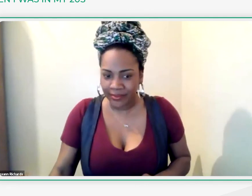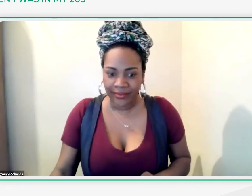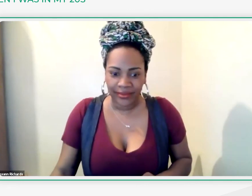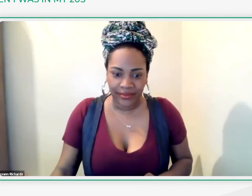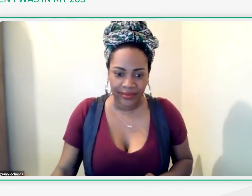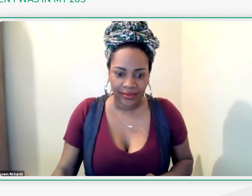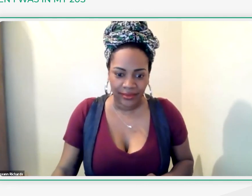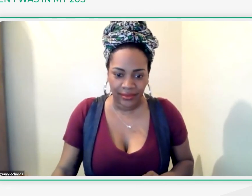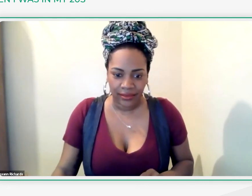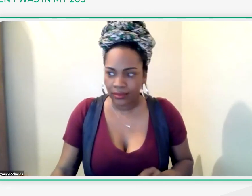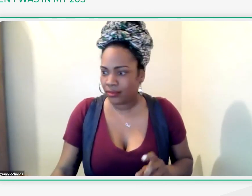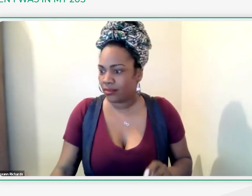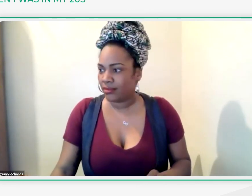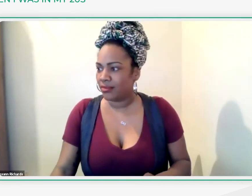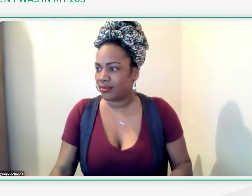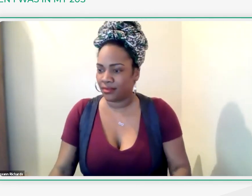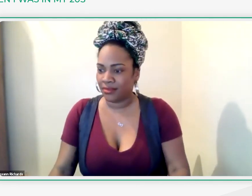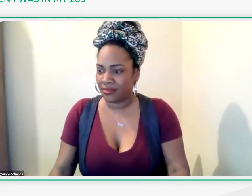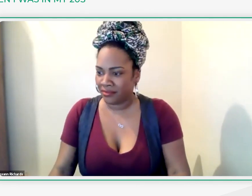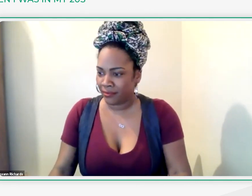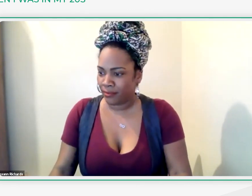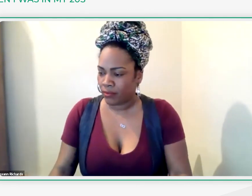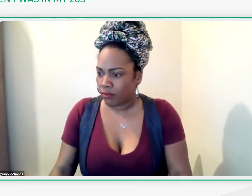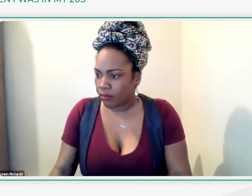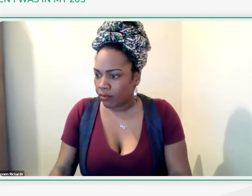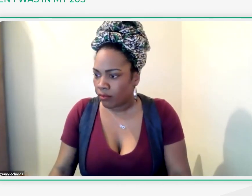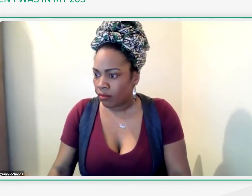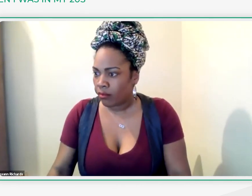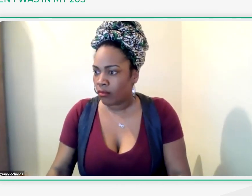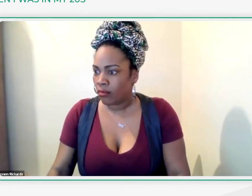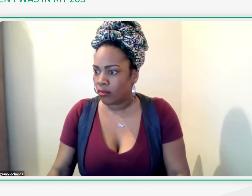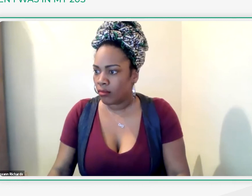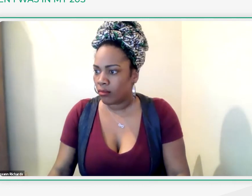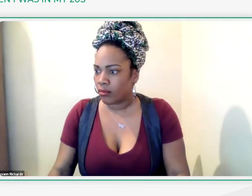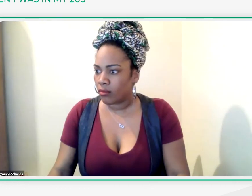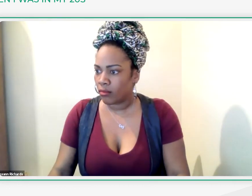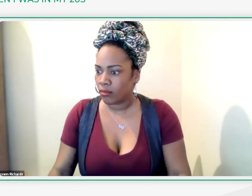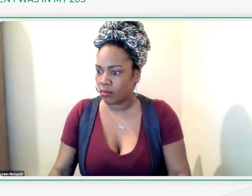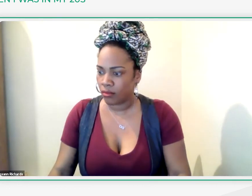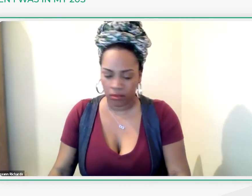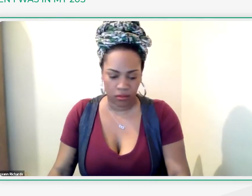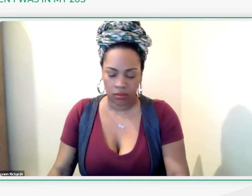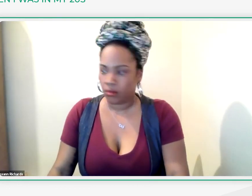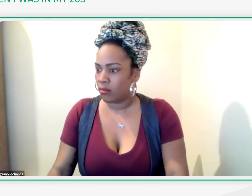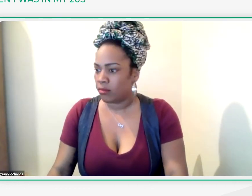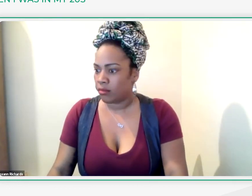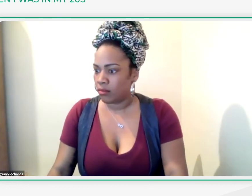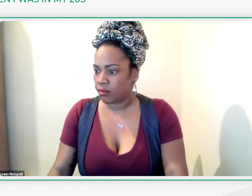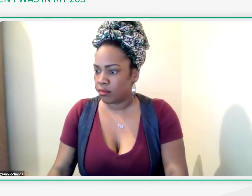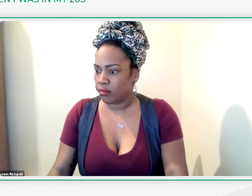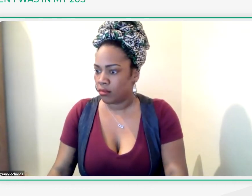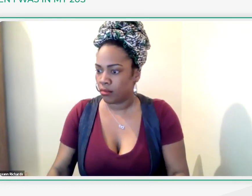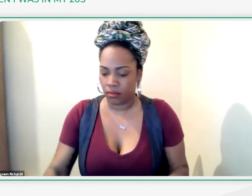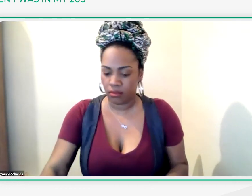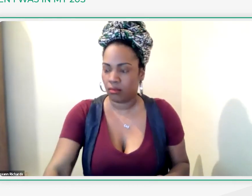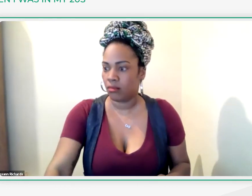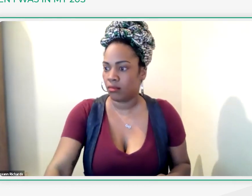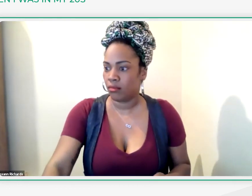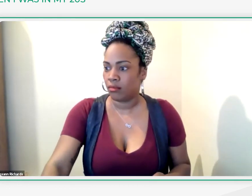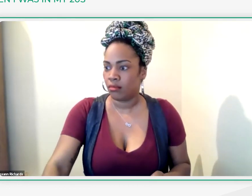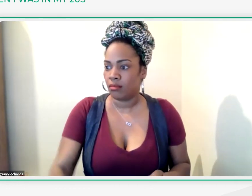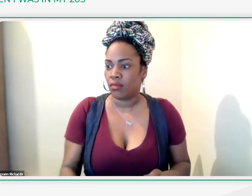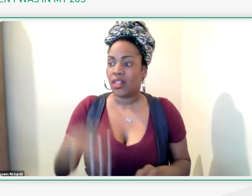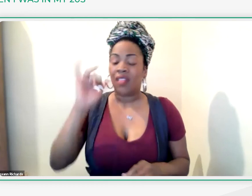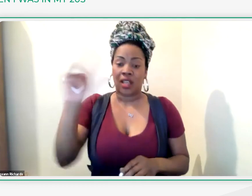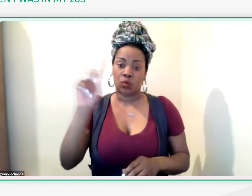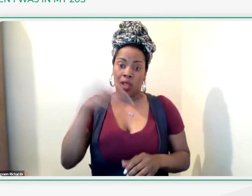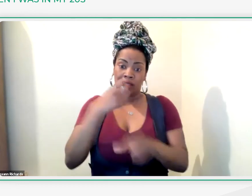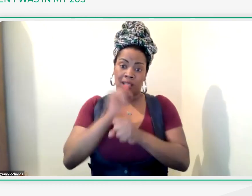Let me share the link, so everyone can see.